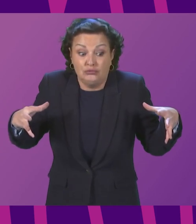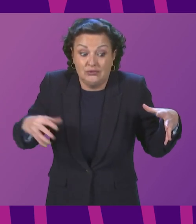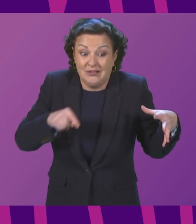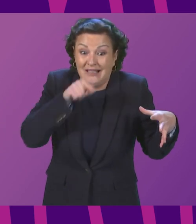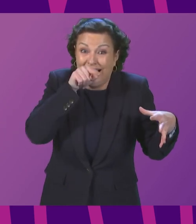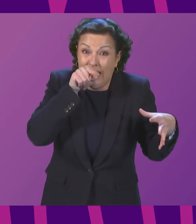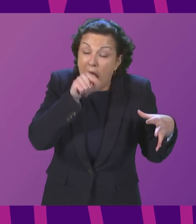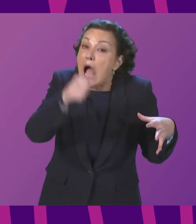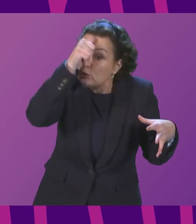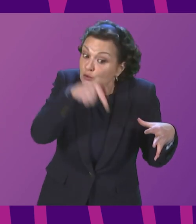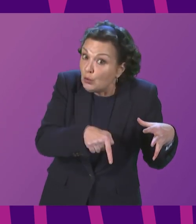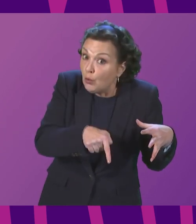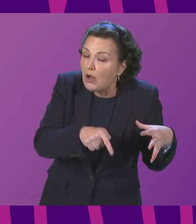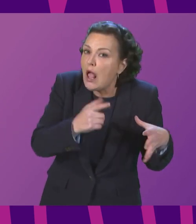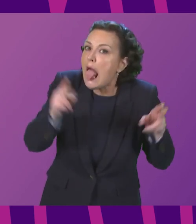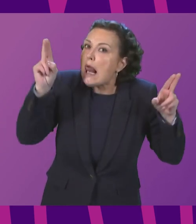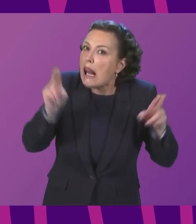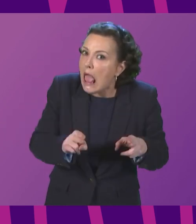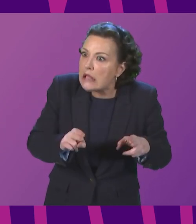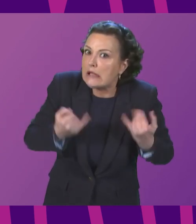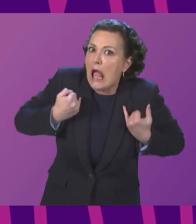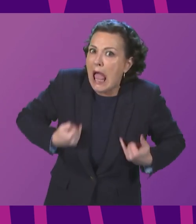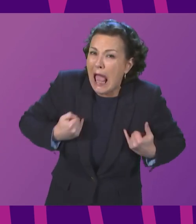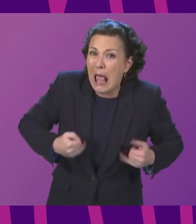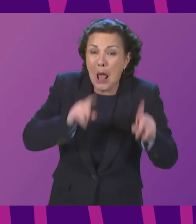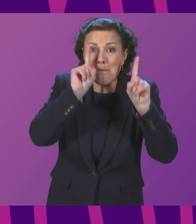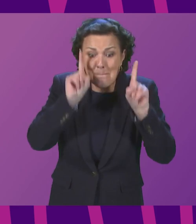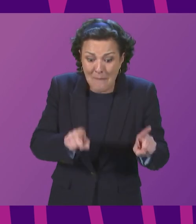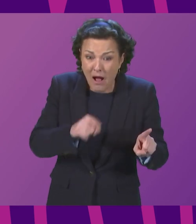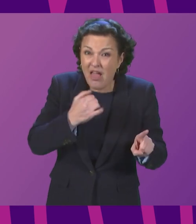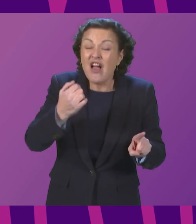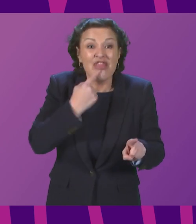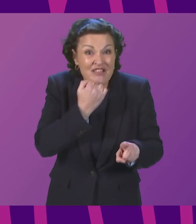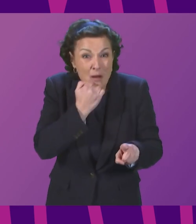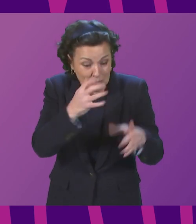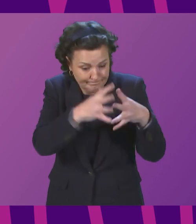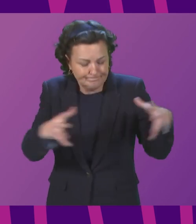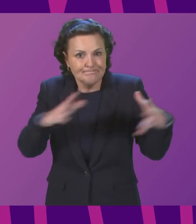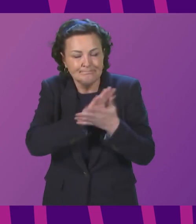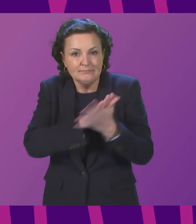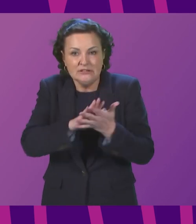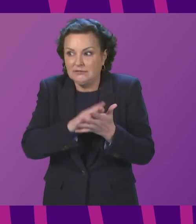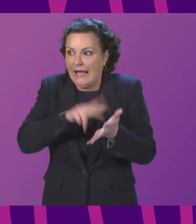reduced severity, still has the potential to overwhelm us. Two years in, the kind of